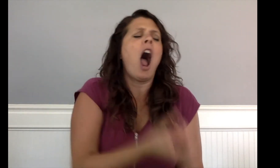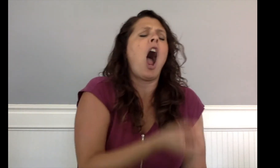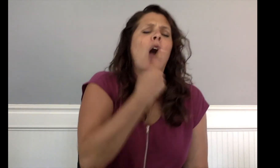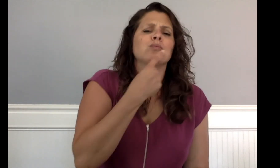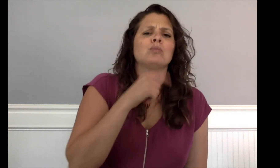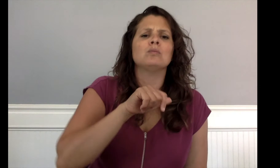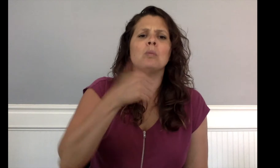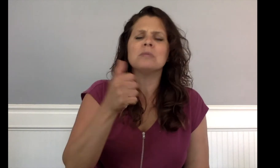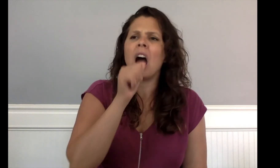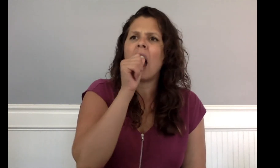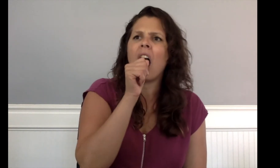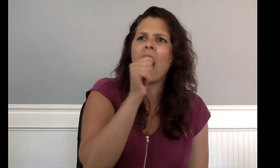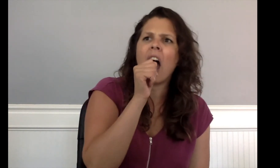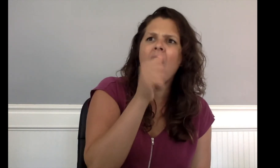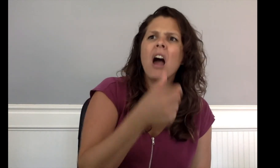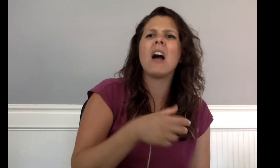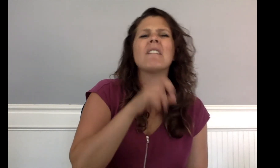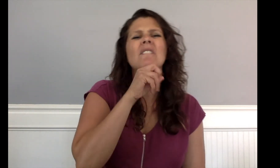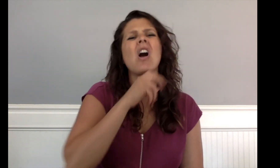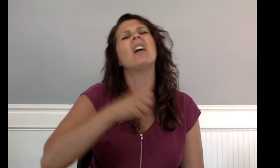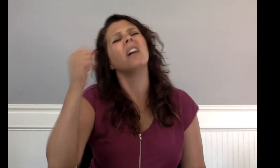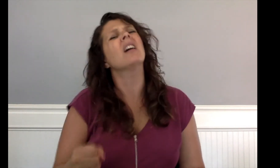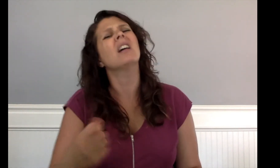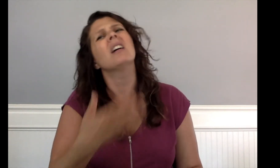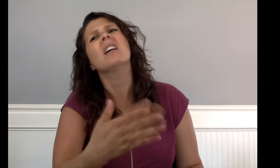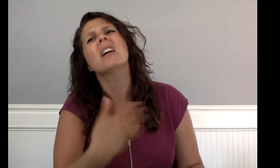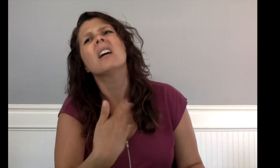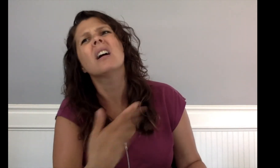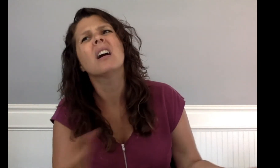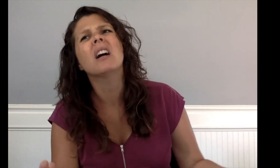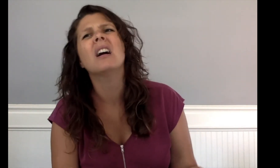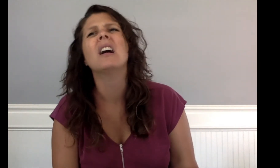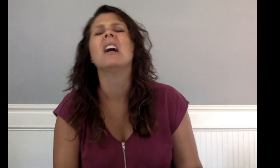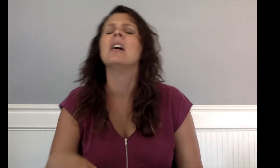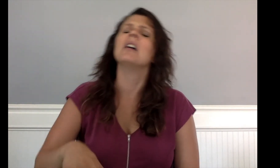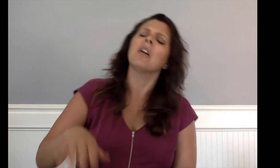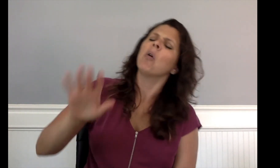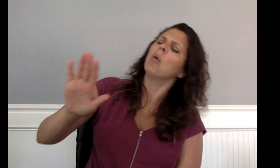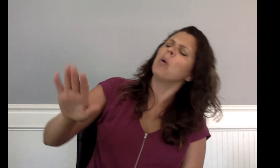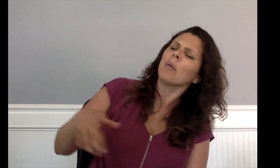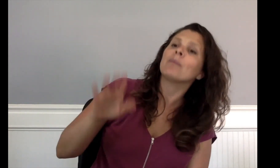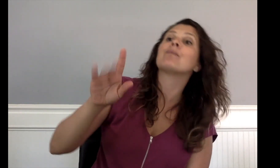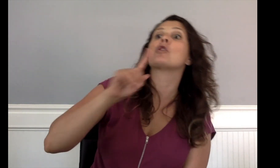Mr. Castle ate another pistachio. Frog stamped her foot for Mr. Castle to finish.